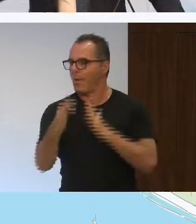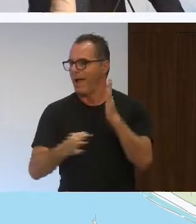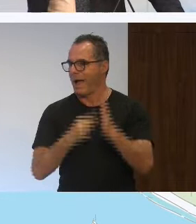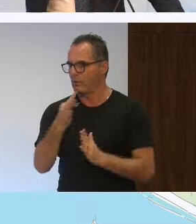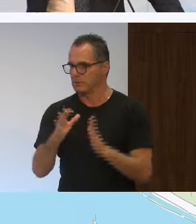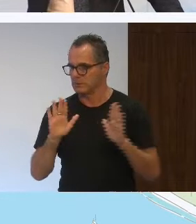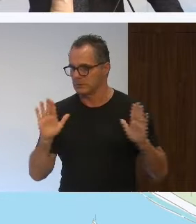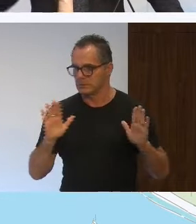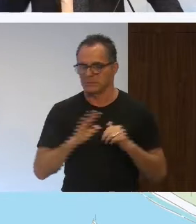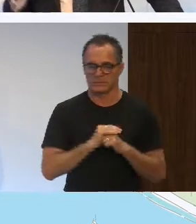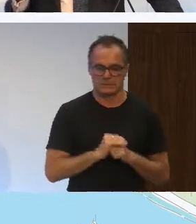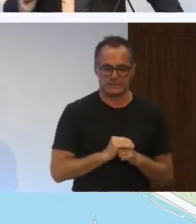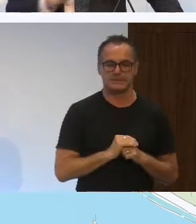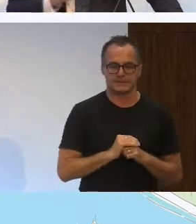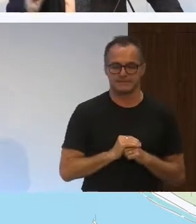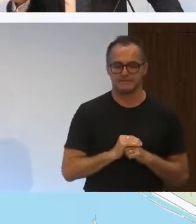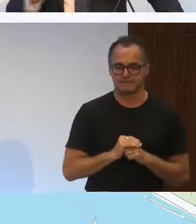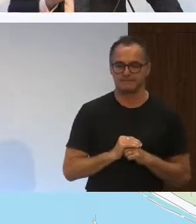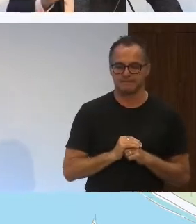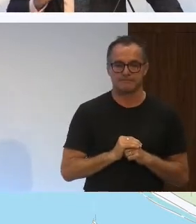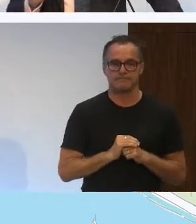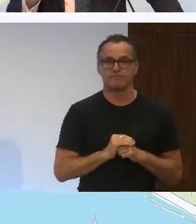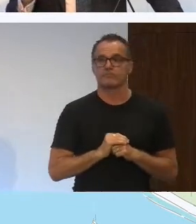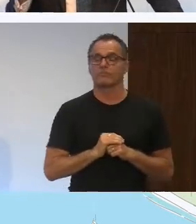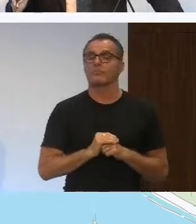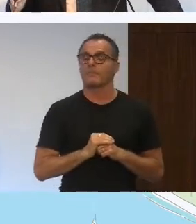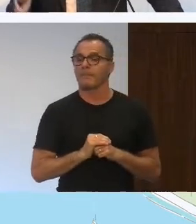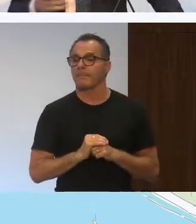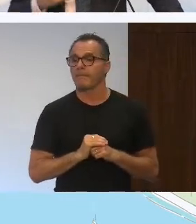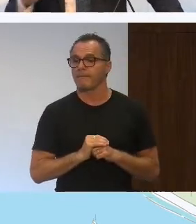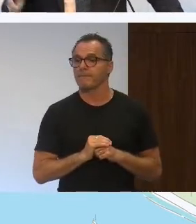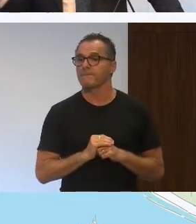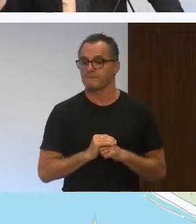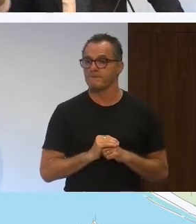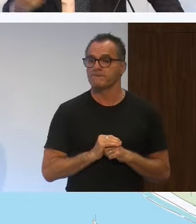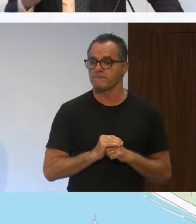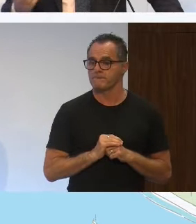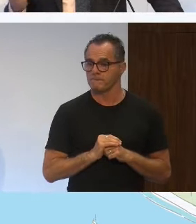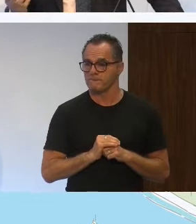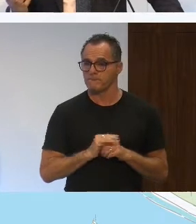And then in at least half of these episodes, know for the physician to make the diagnosis.